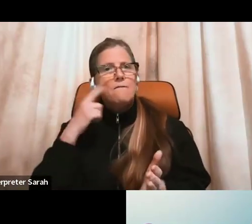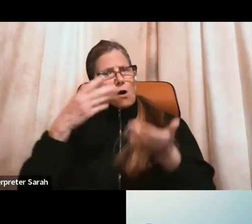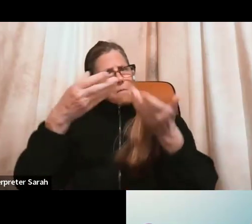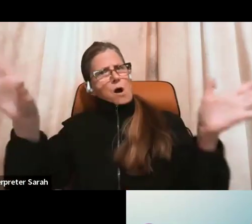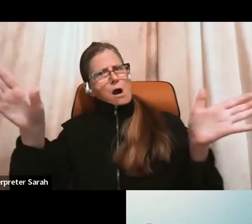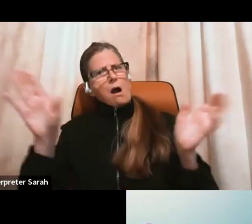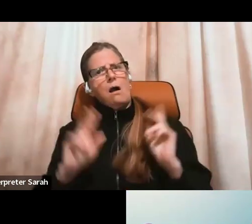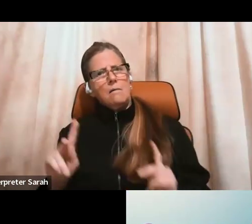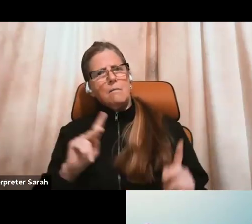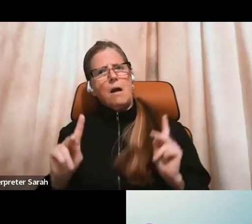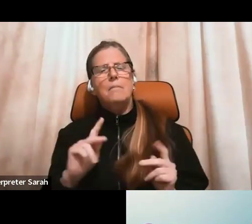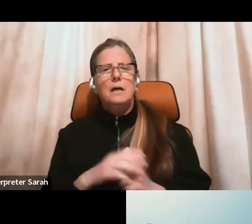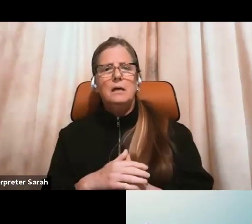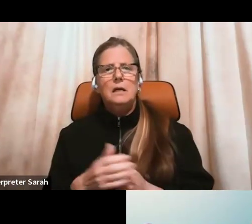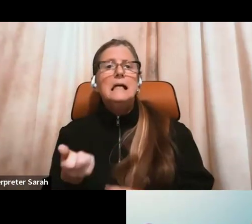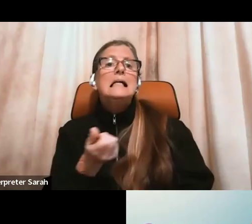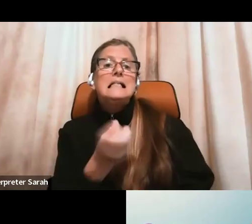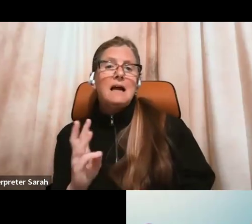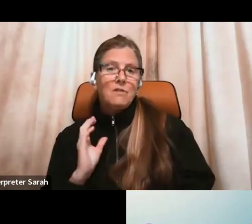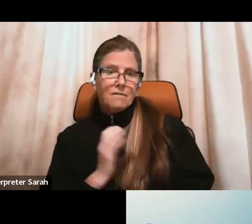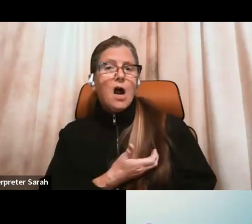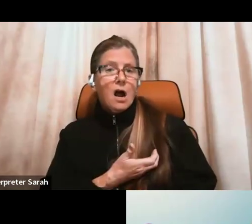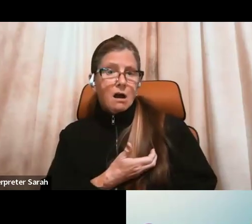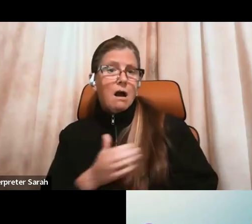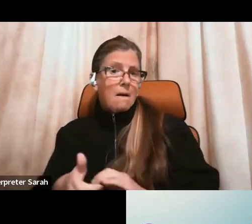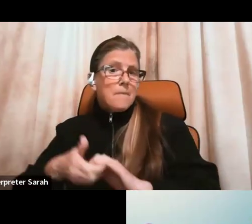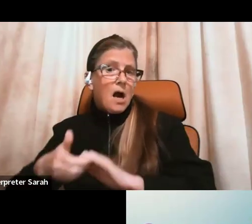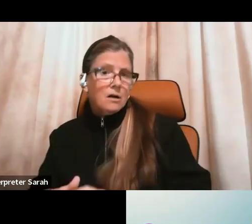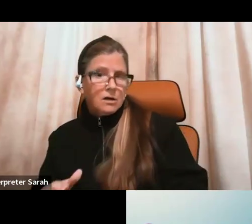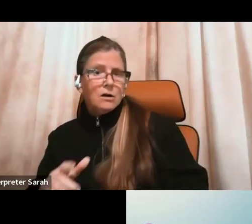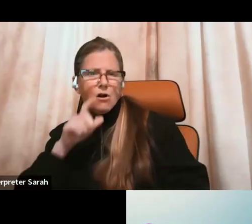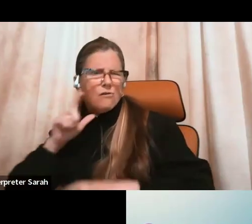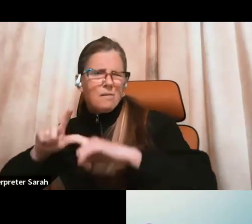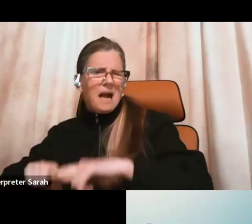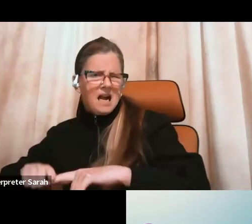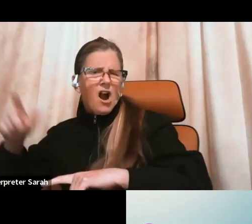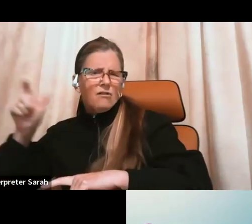We know with several of our grantee partners, they feel as though they've been able to serve